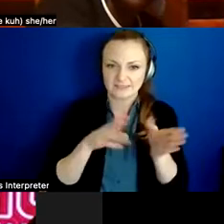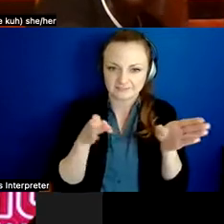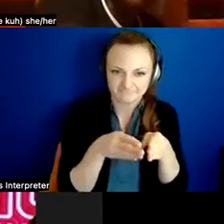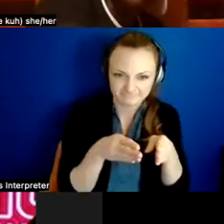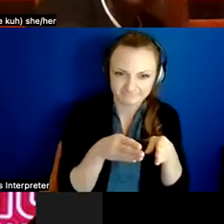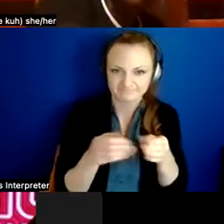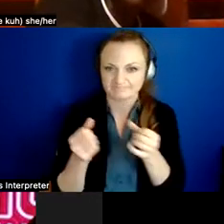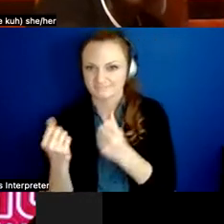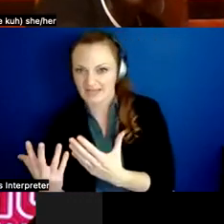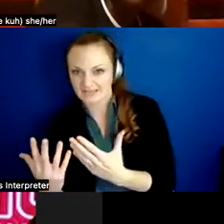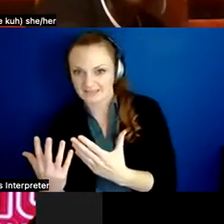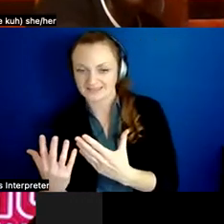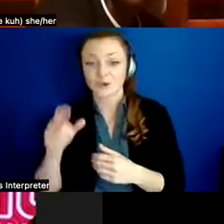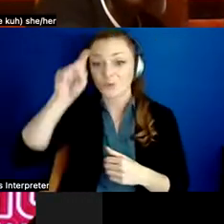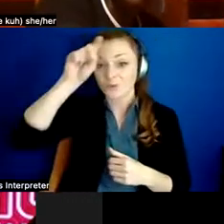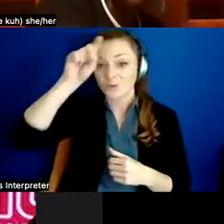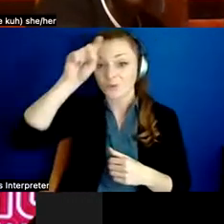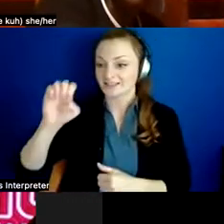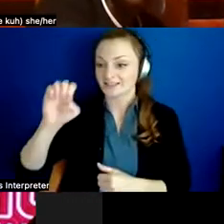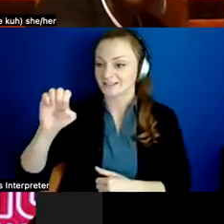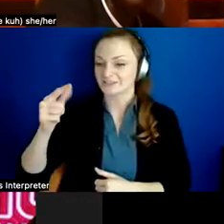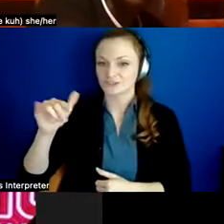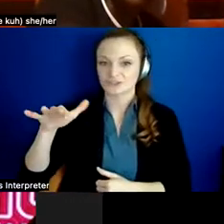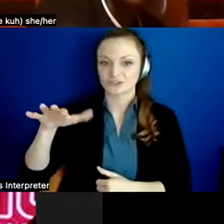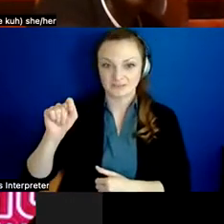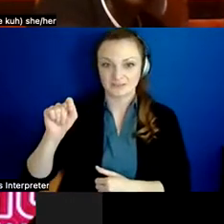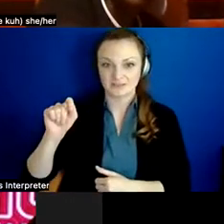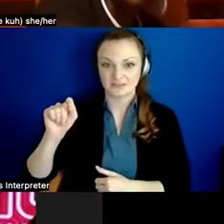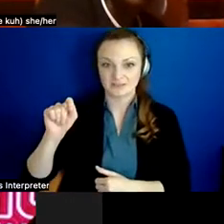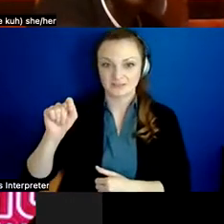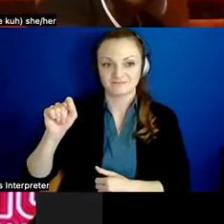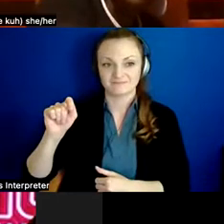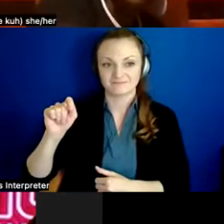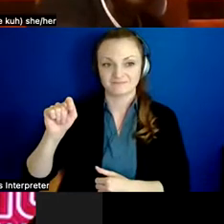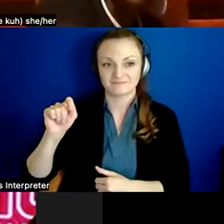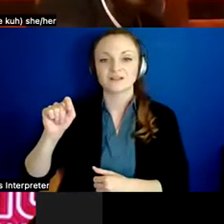so Egypt is called by the the writers of the of the Torah of the Bible.